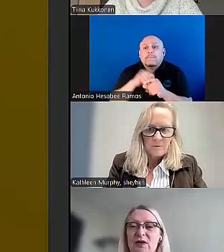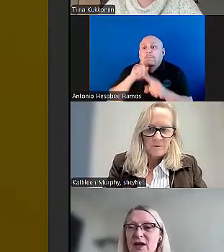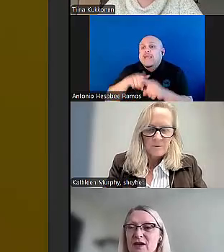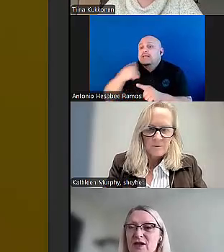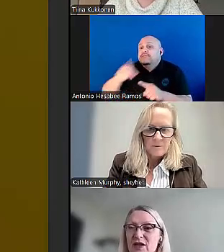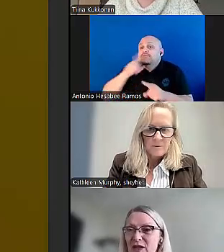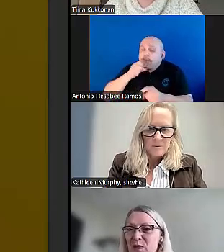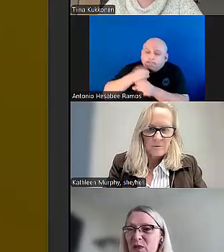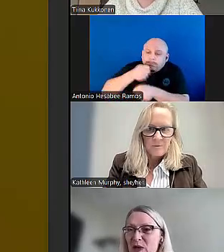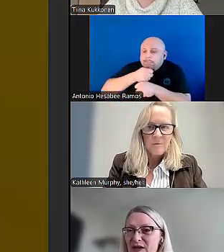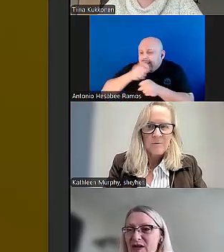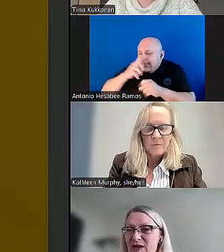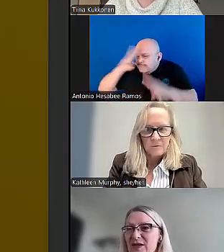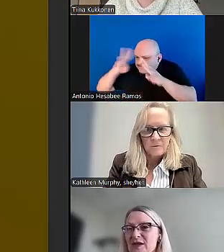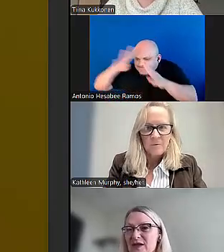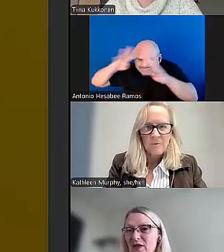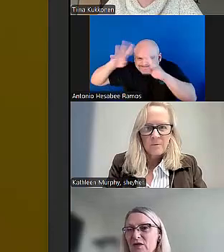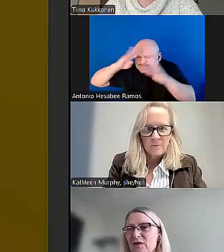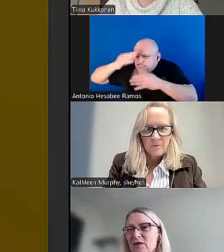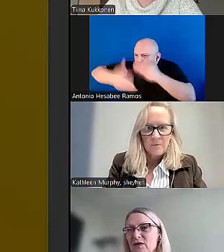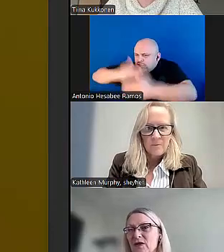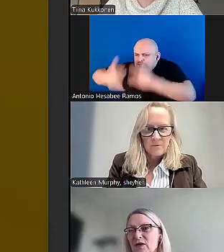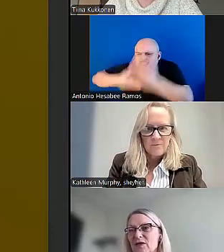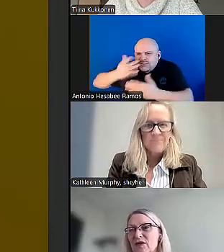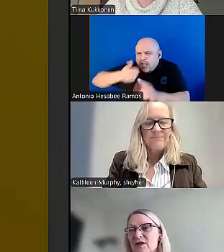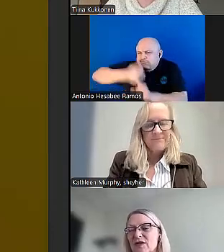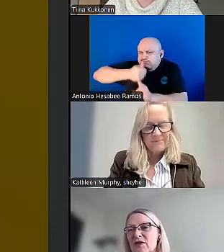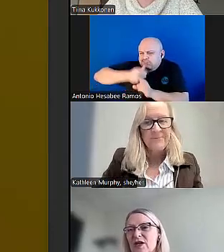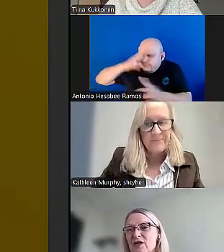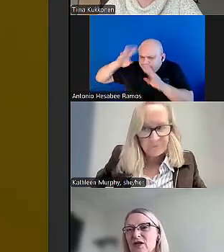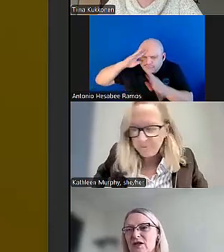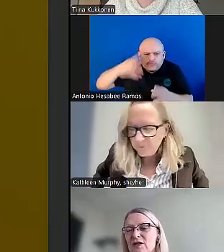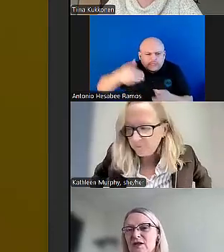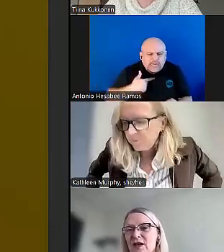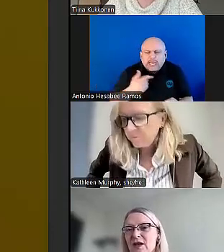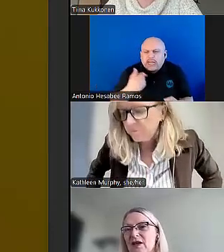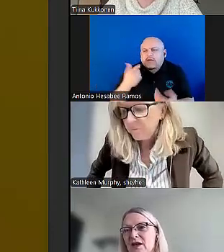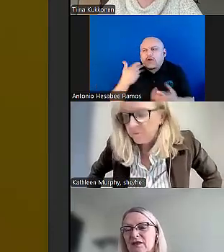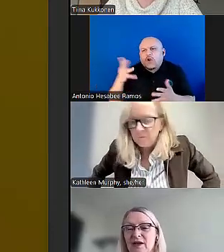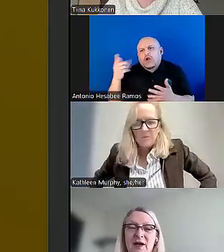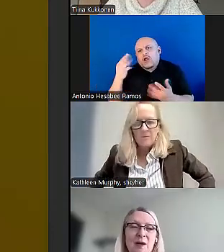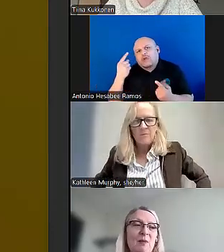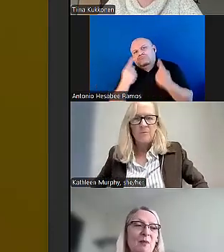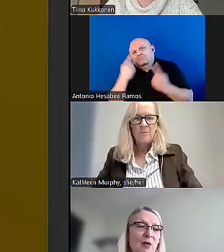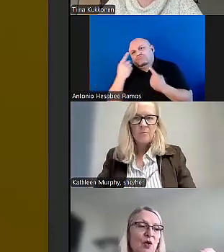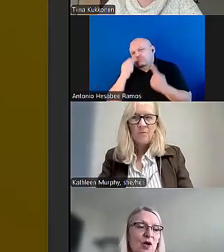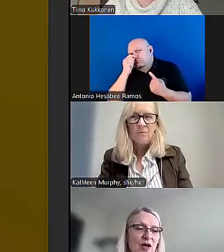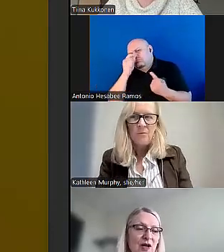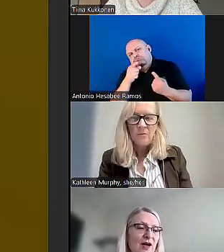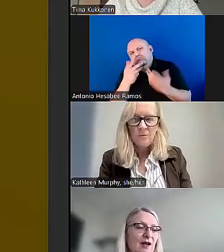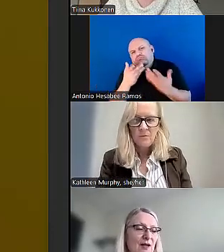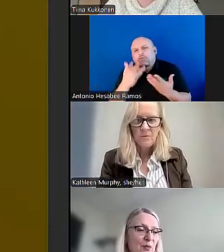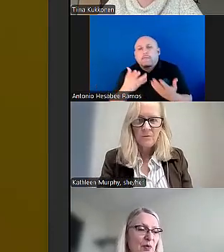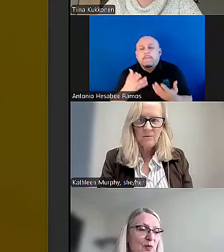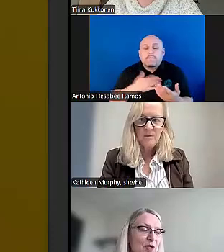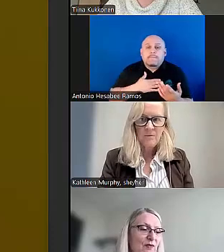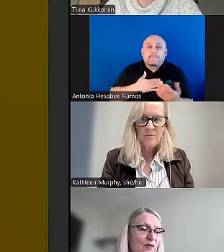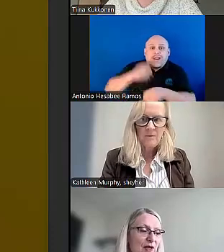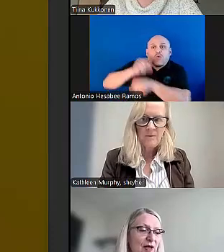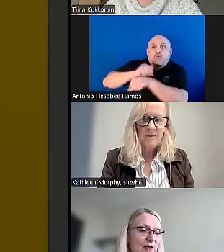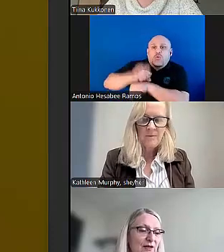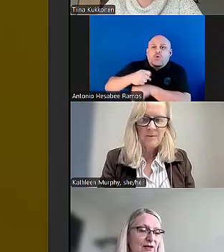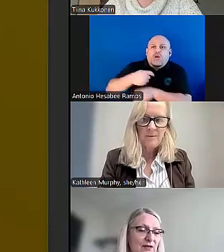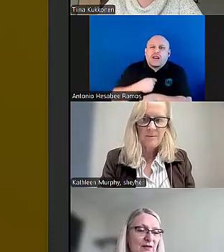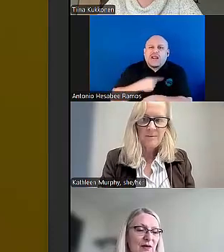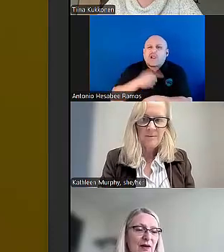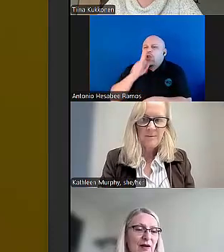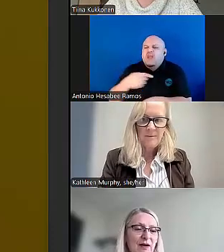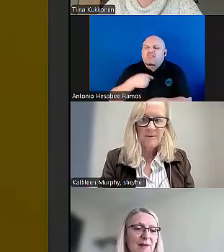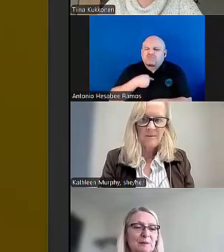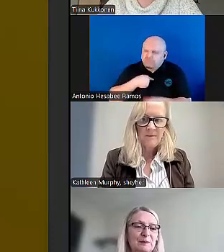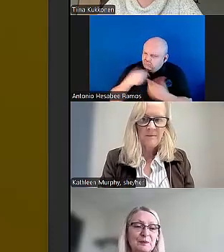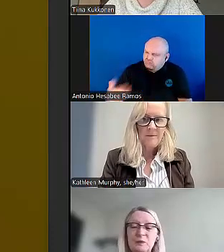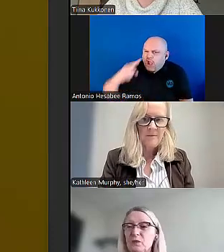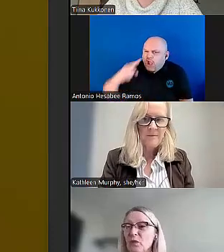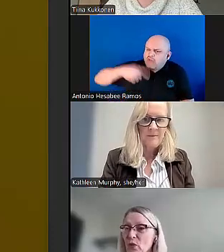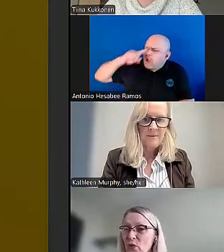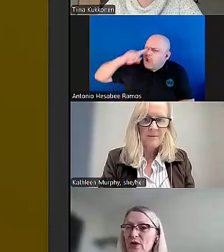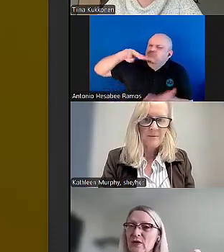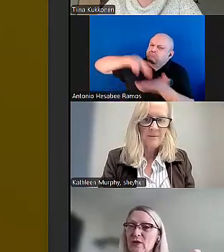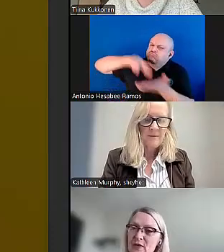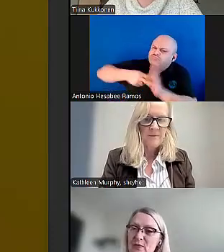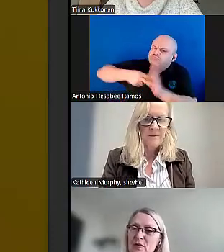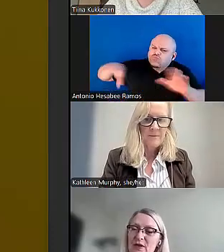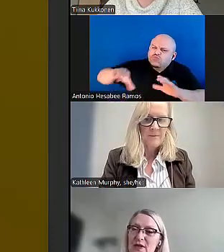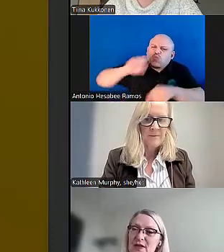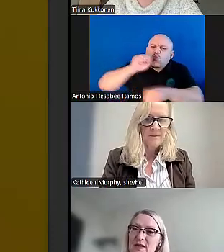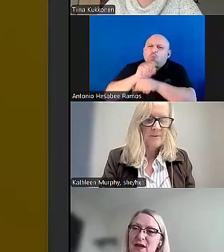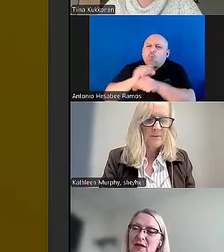creation process itself there's considerations. My work, I purposefully work with communities that